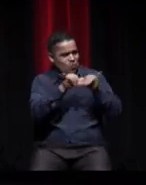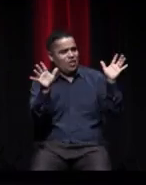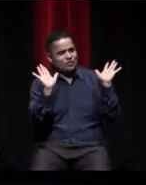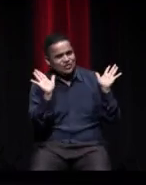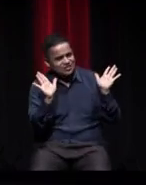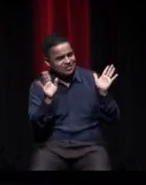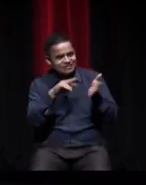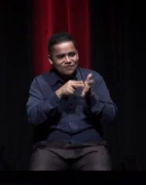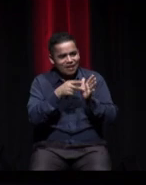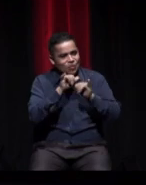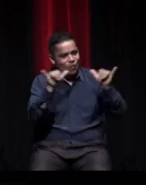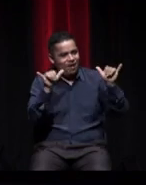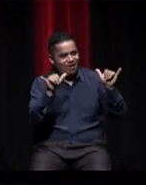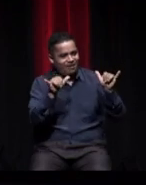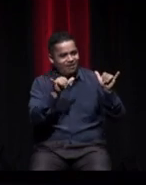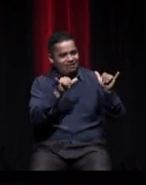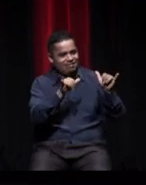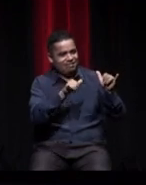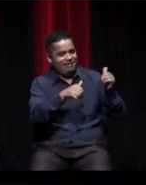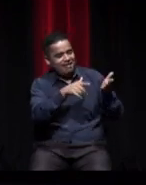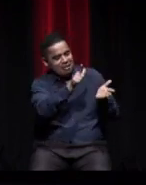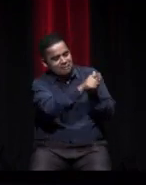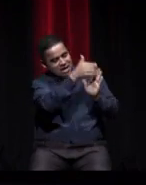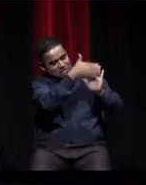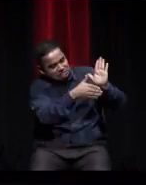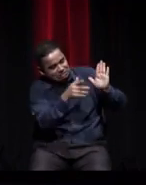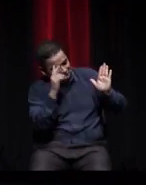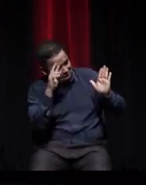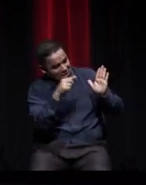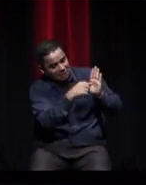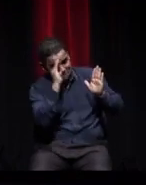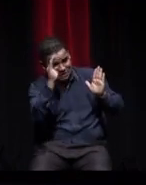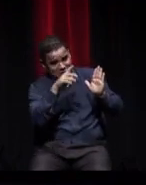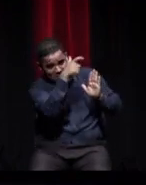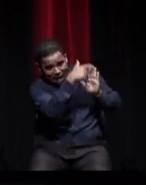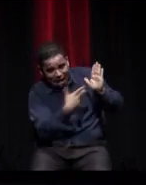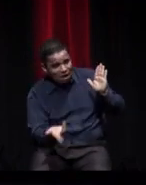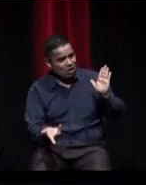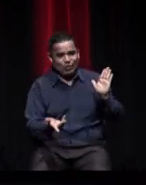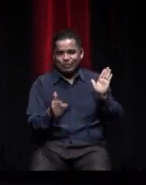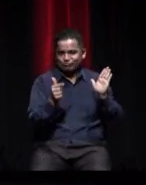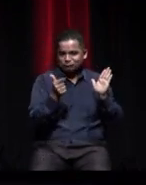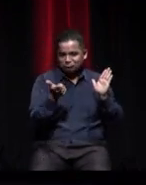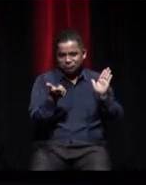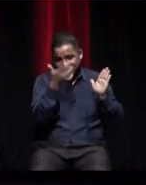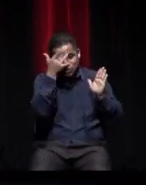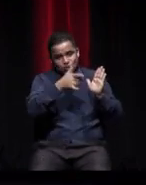It won't make it to the front page. It won't make it to the homepage, it'll not be commented.